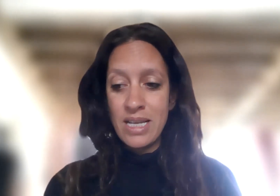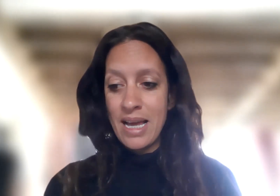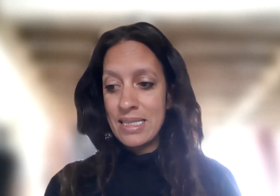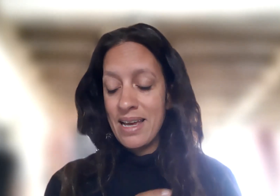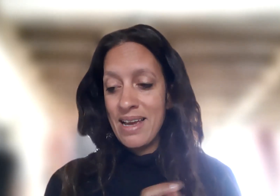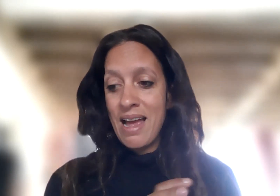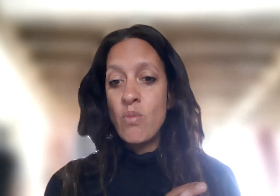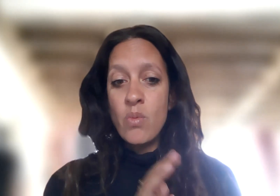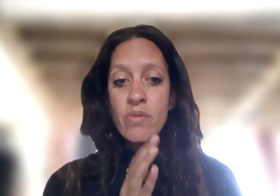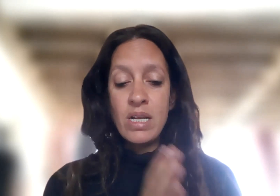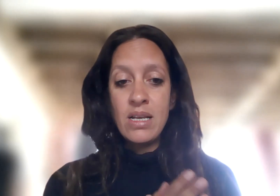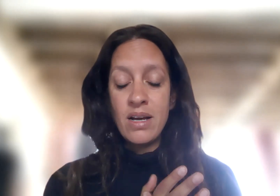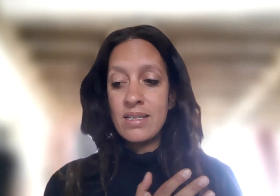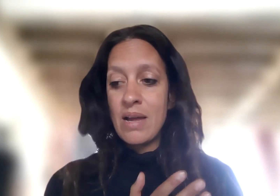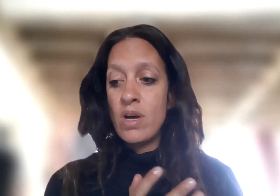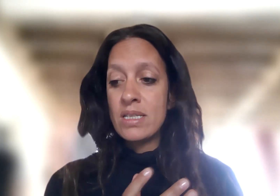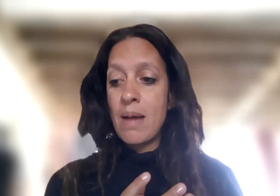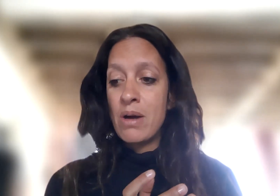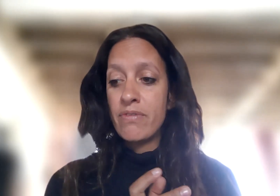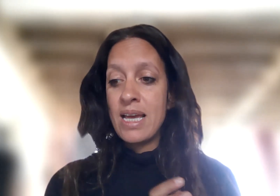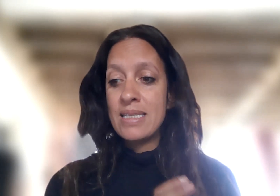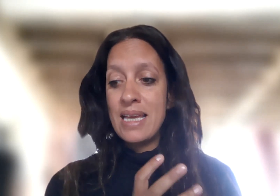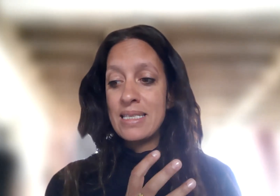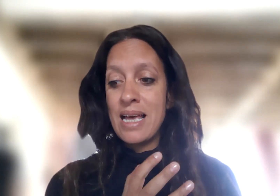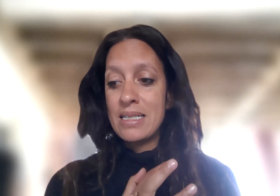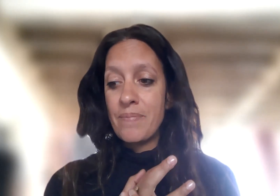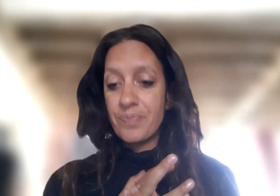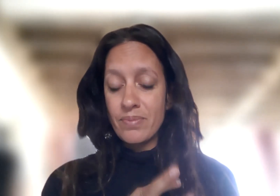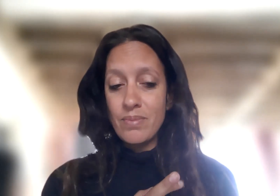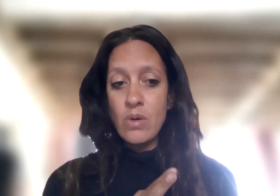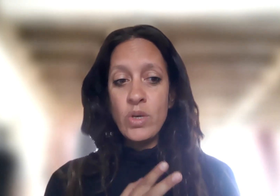understand what works and what doesn't work on data collection for disability